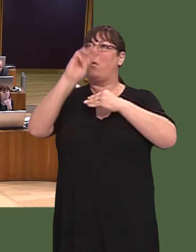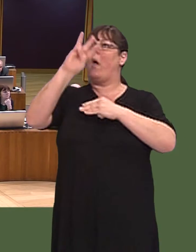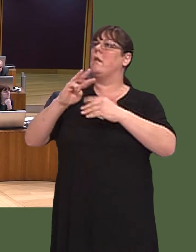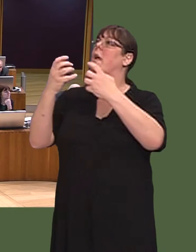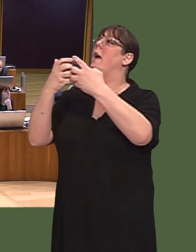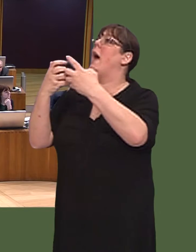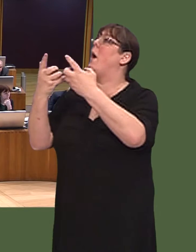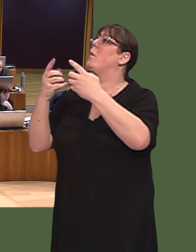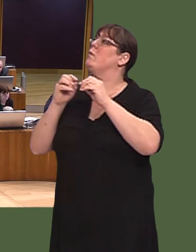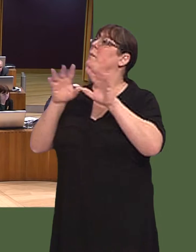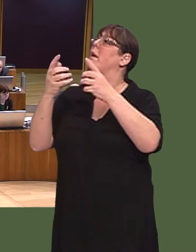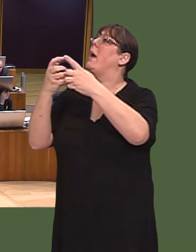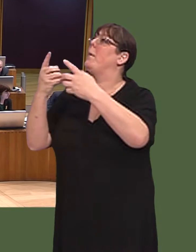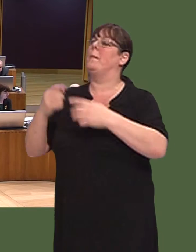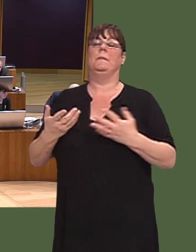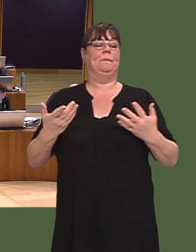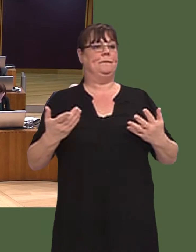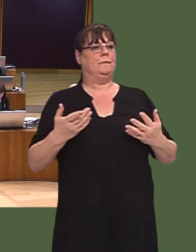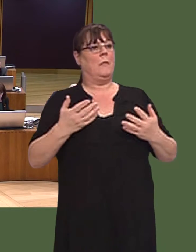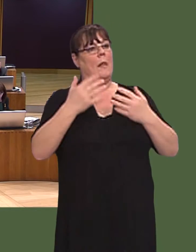OAQ(5)0428(FM)[W] Carwyn Jones: ëTaking Wales Forwardí sets